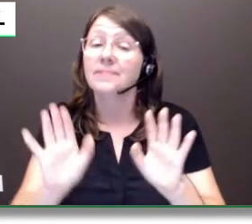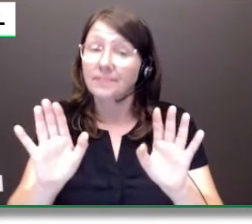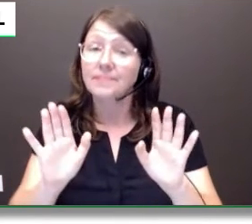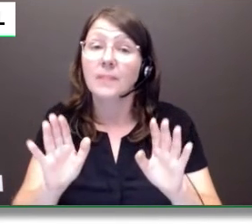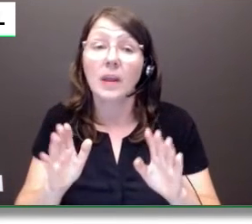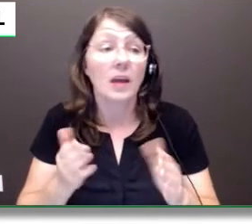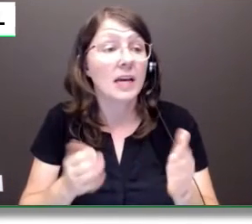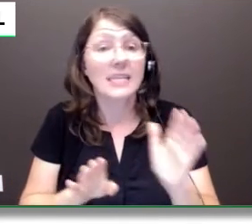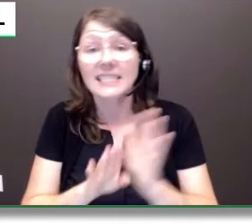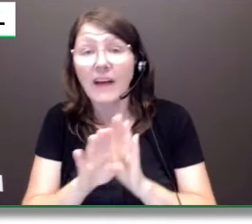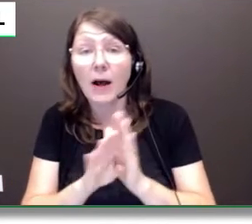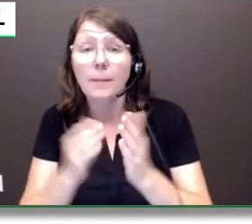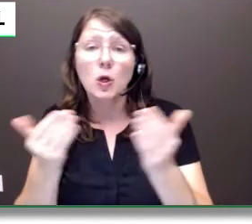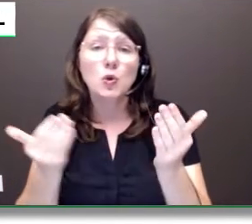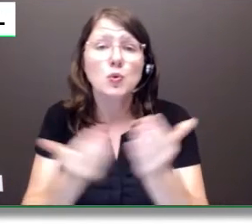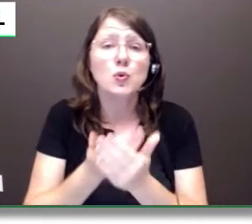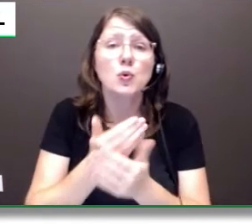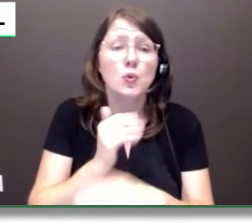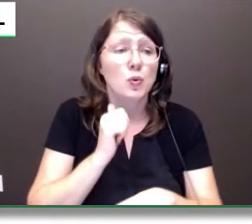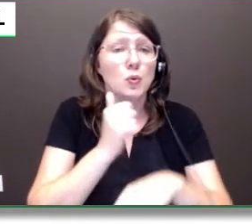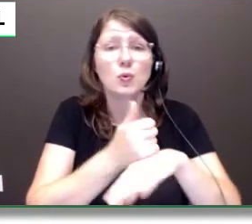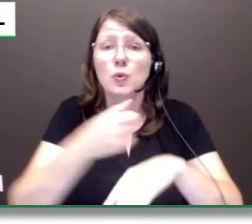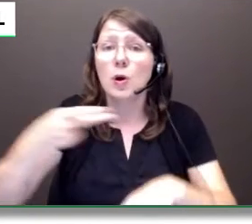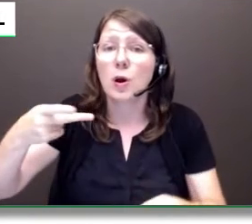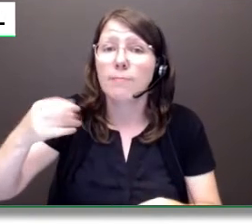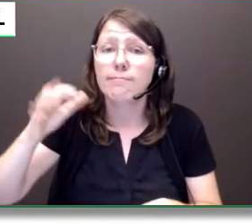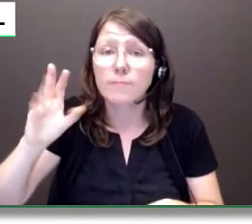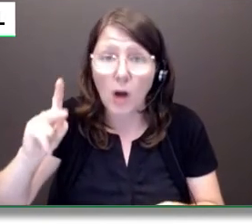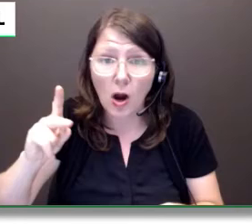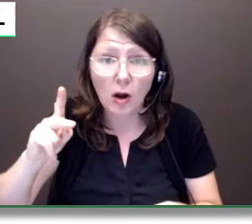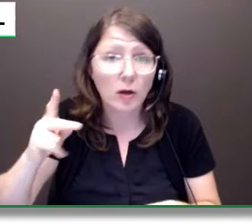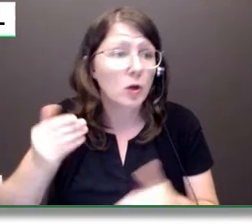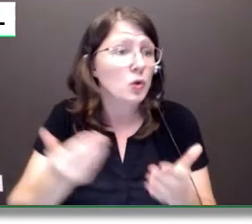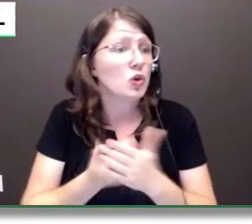that it's it's really um important to